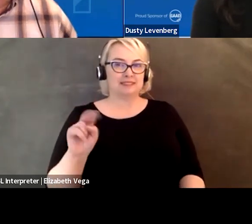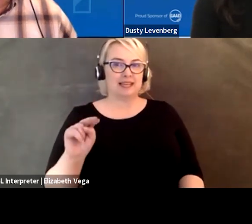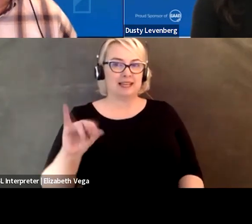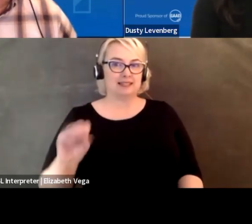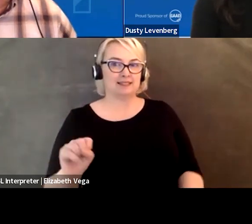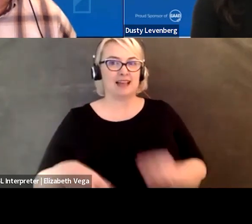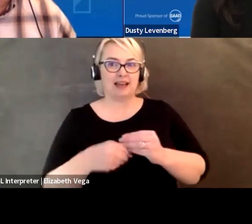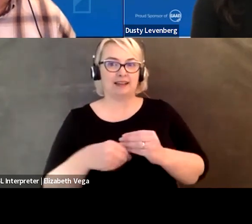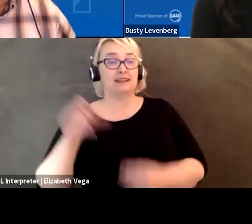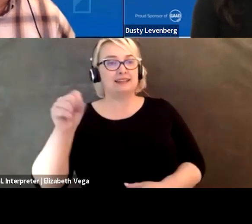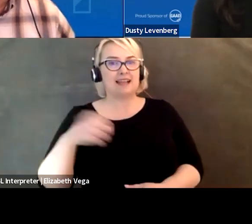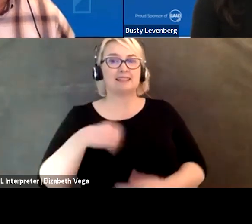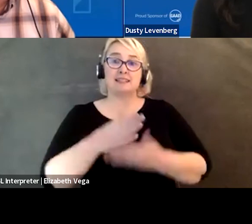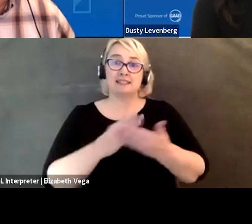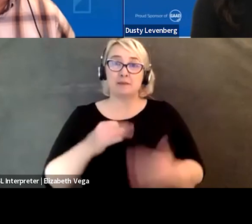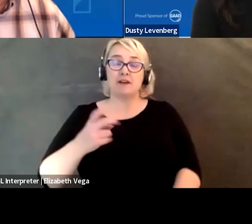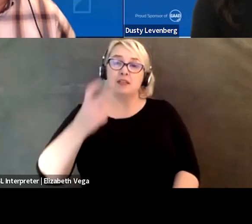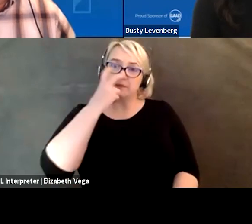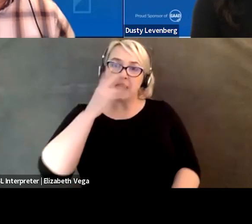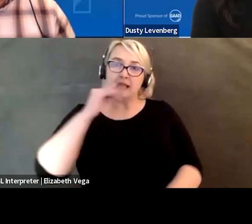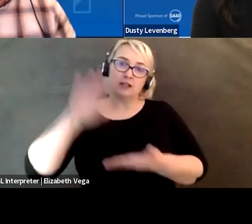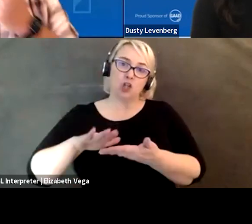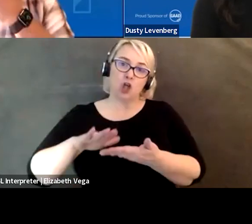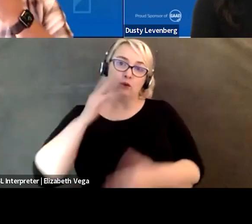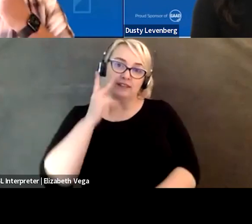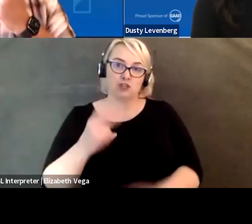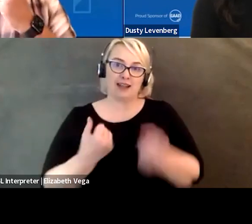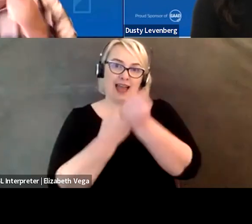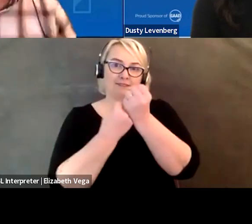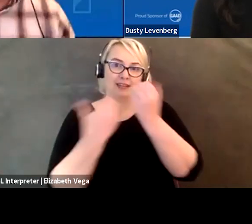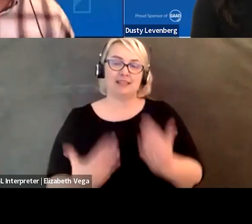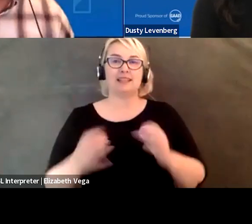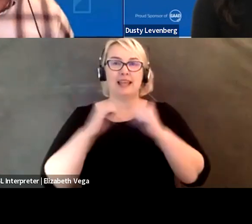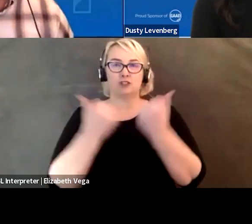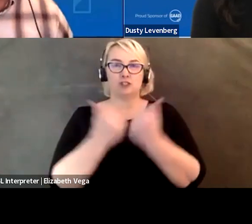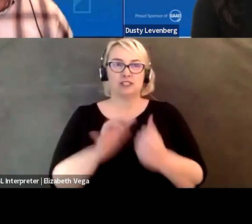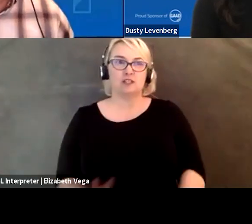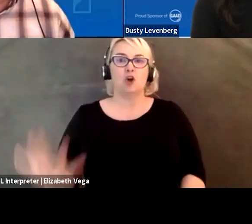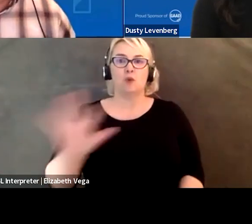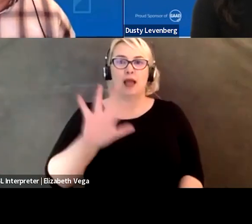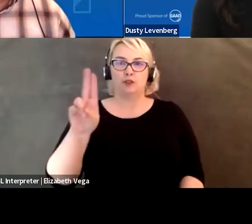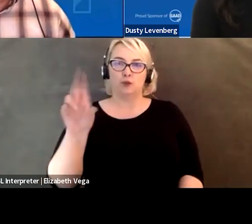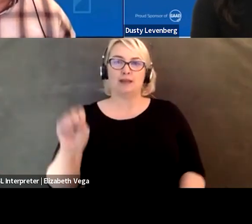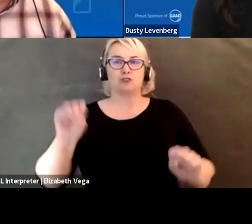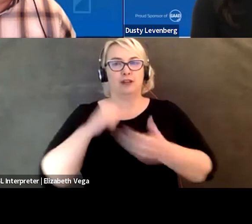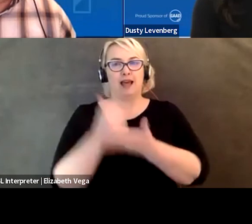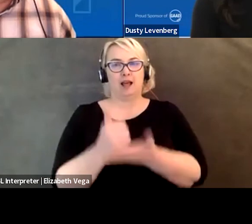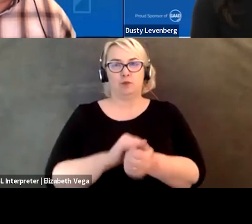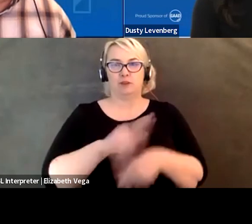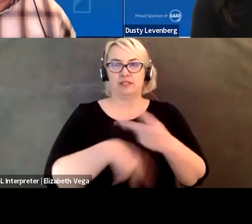Some of the blind and low vision advocates in the agencies around the country could help with those types of impairments.